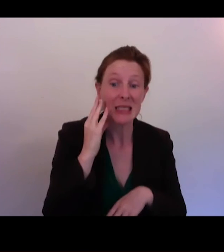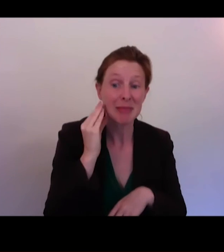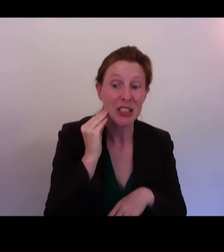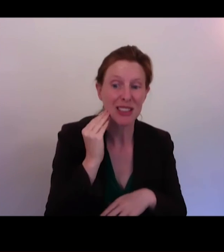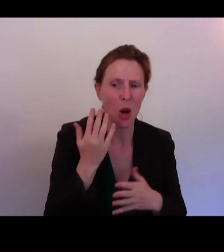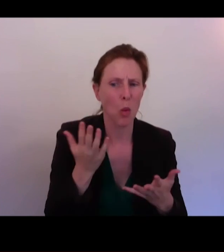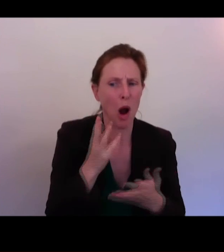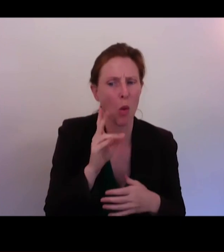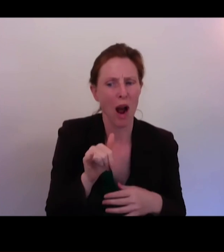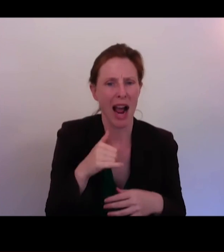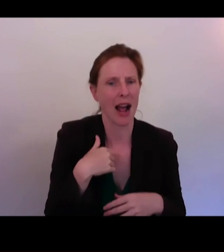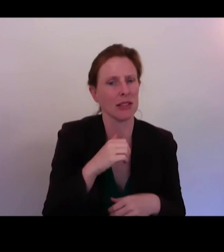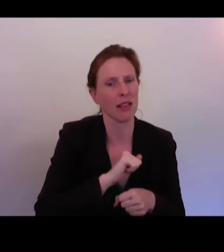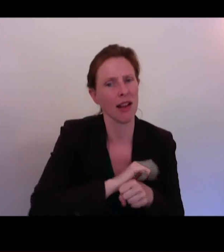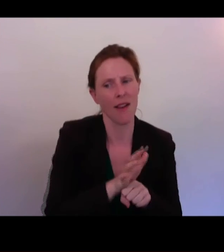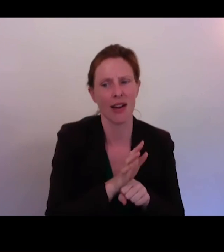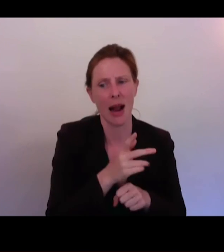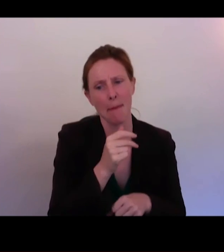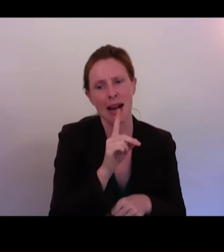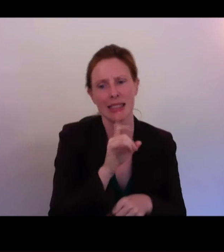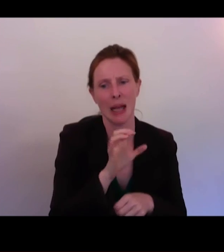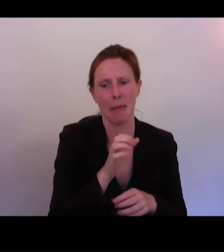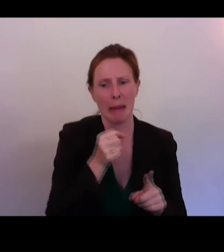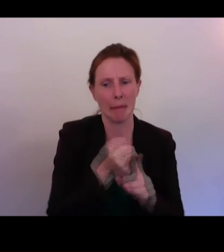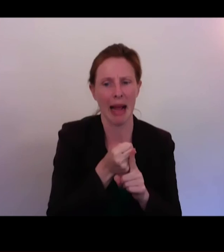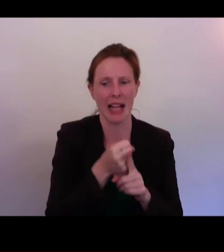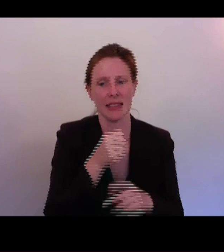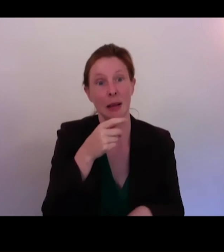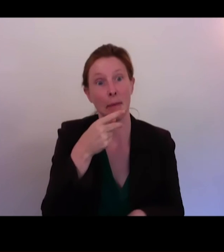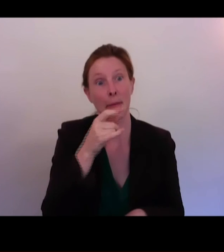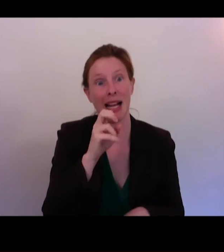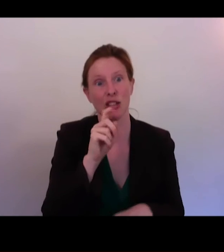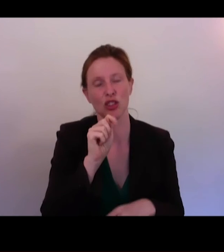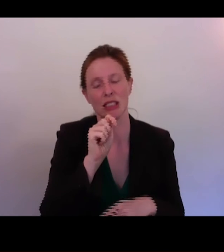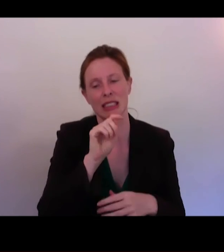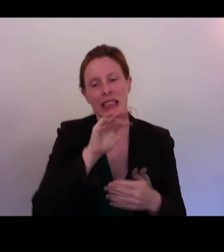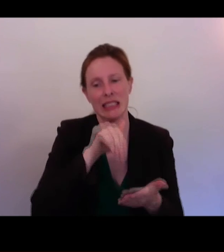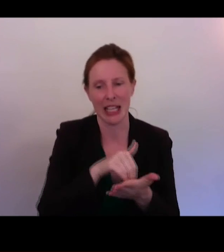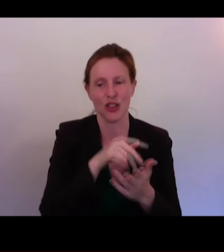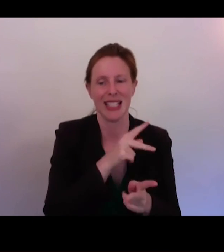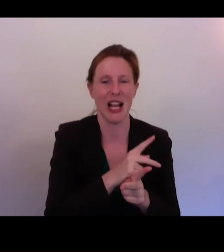"Based on your experience, "is there a way that the